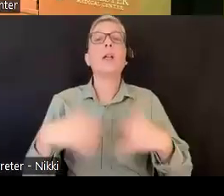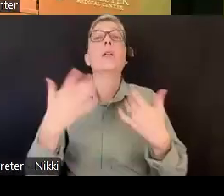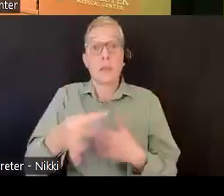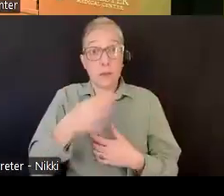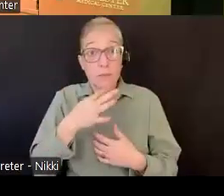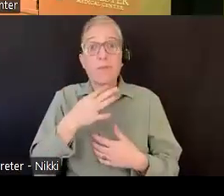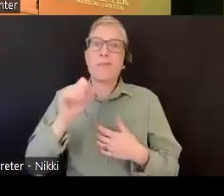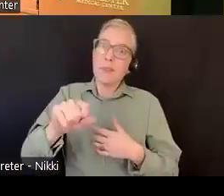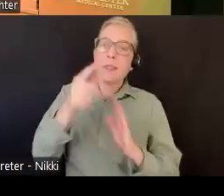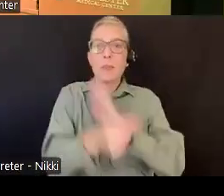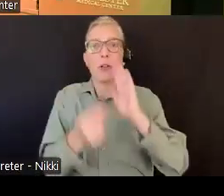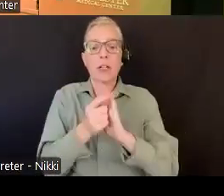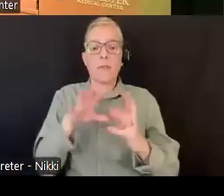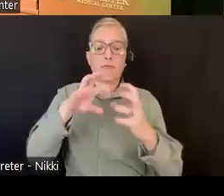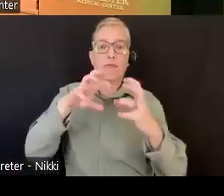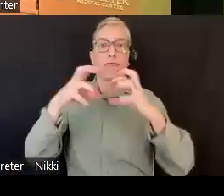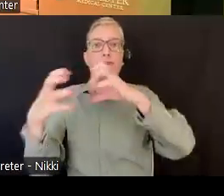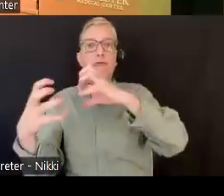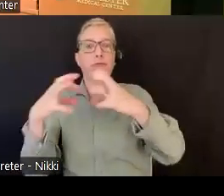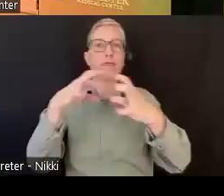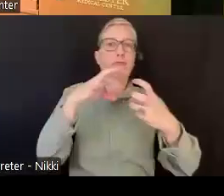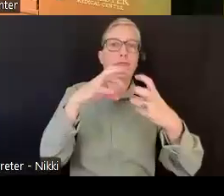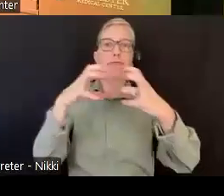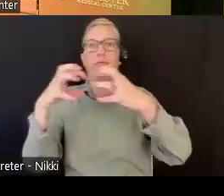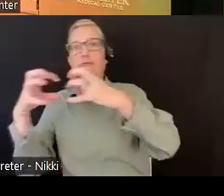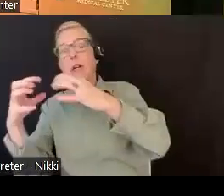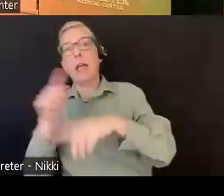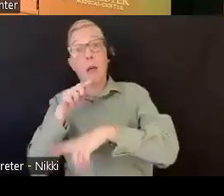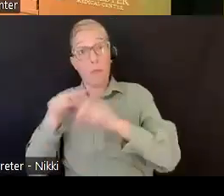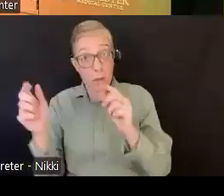opportunity. Sometimes things need to be shaken up in order for us to start to think differently.